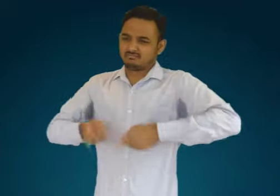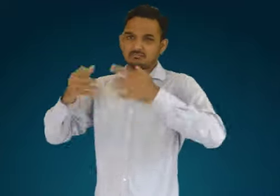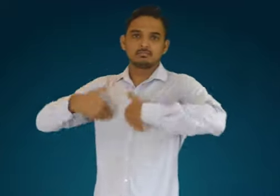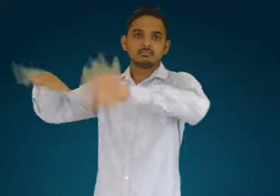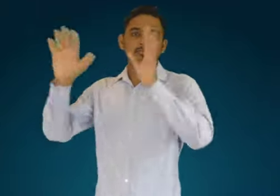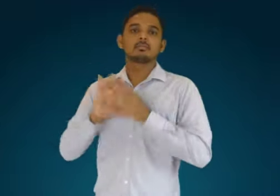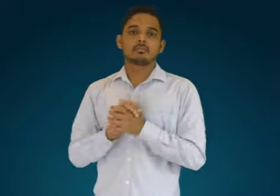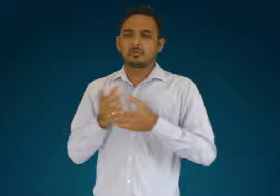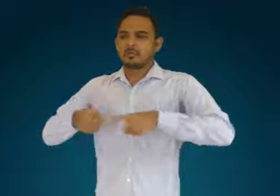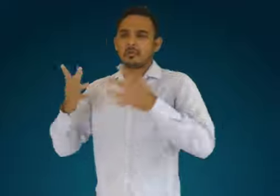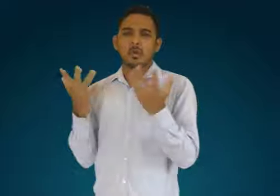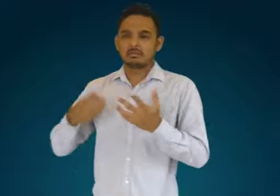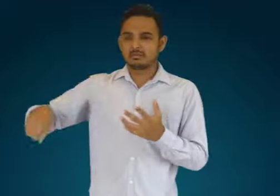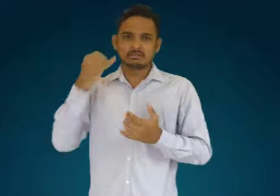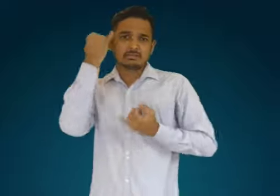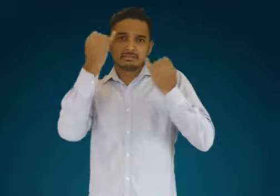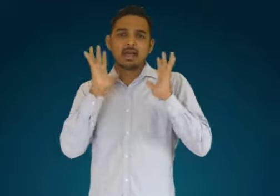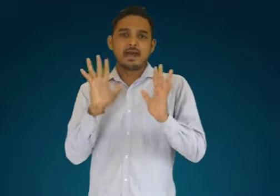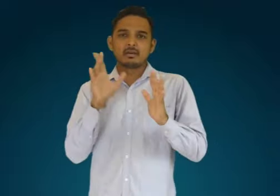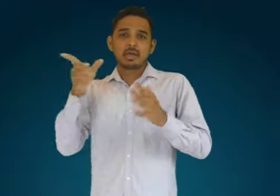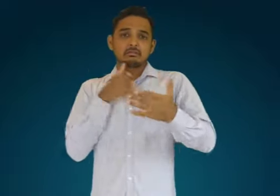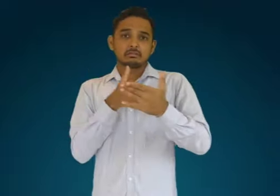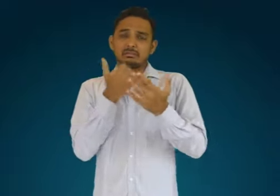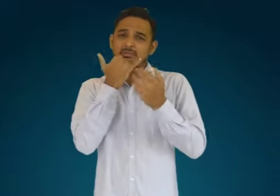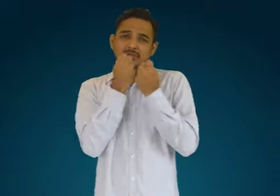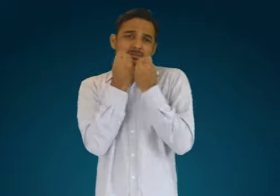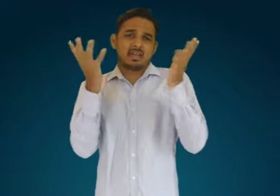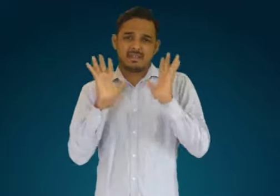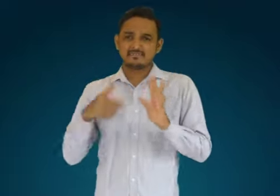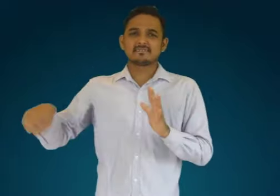it feels amazing to see kids doing so well